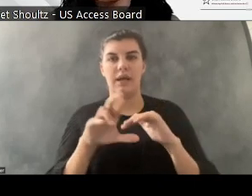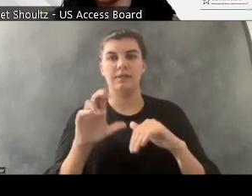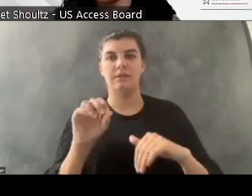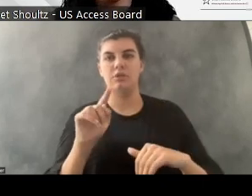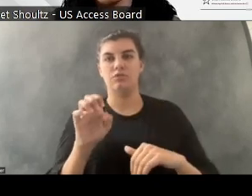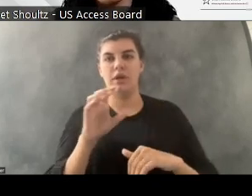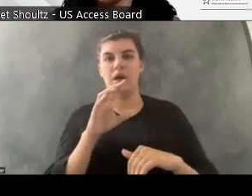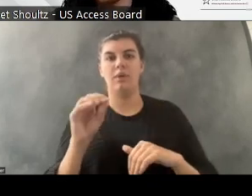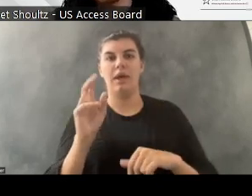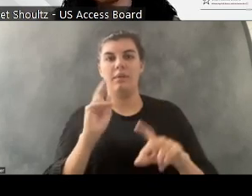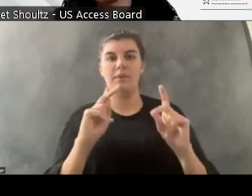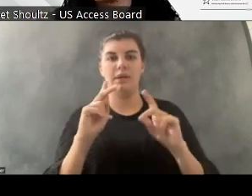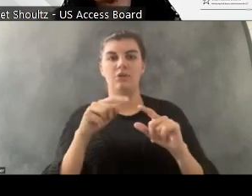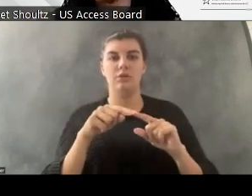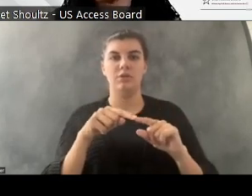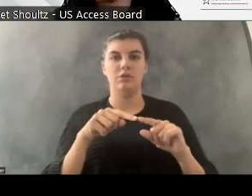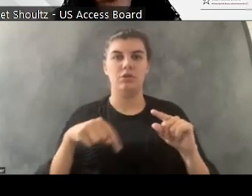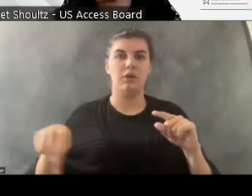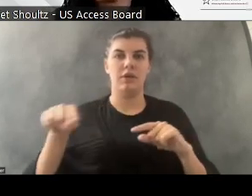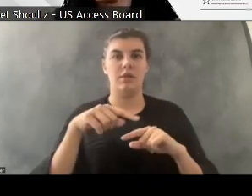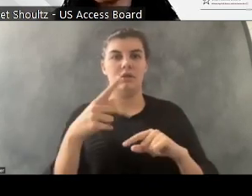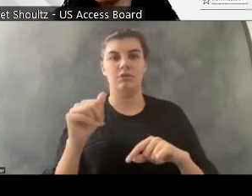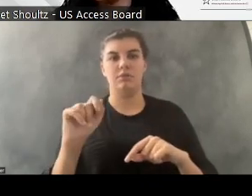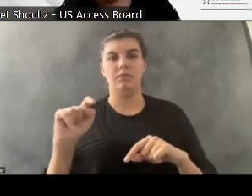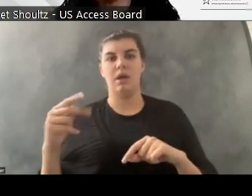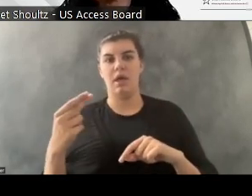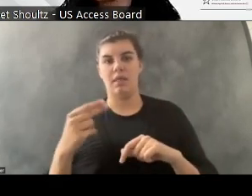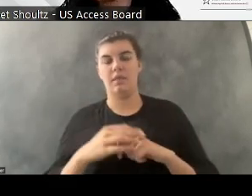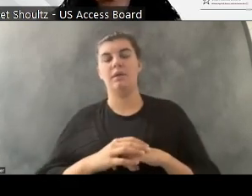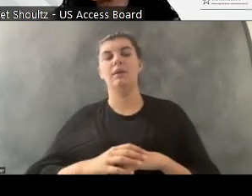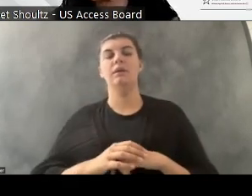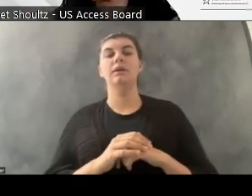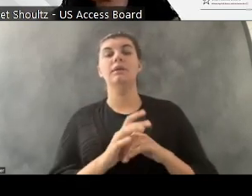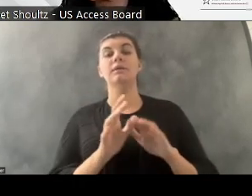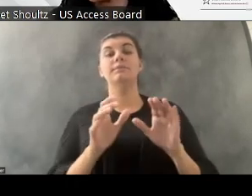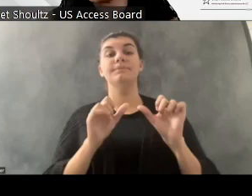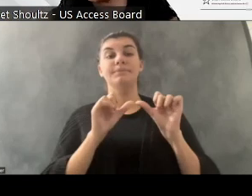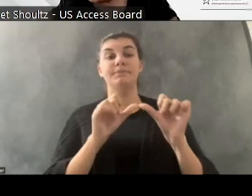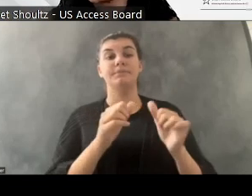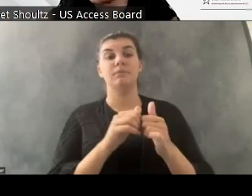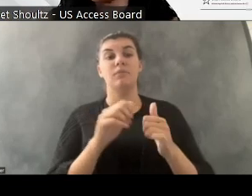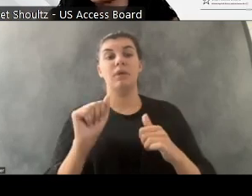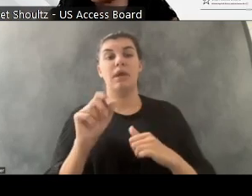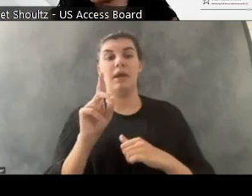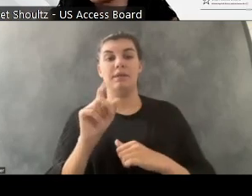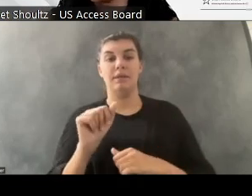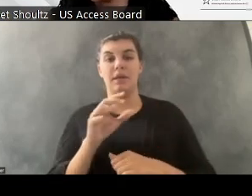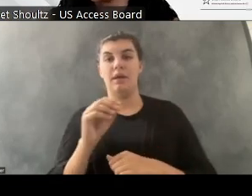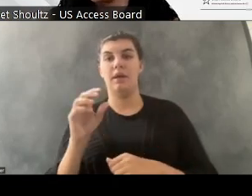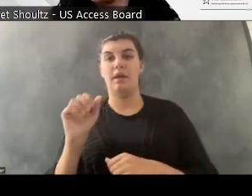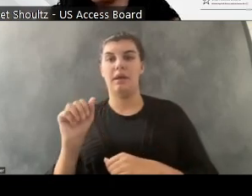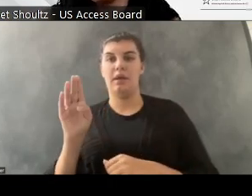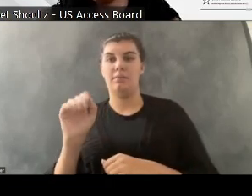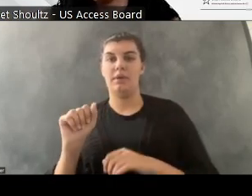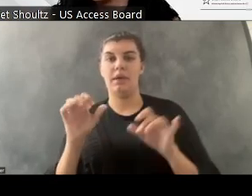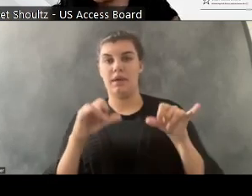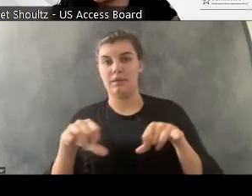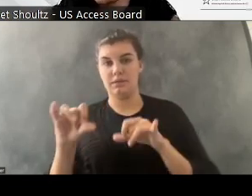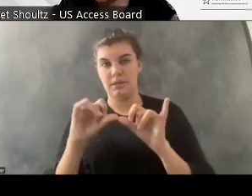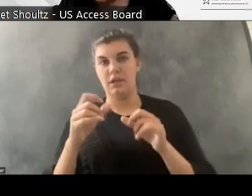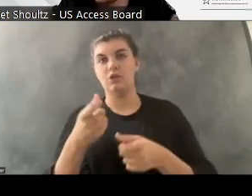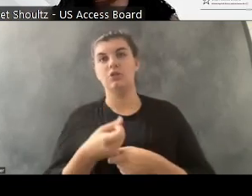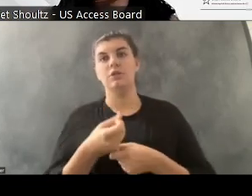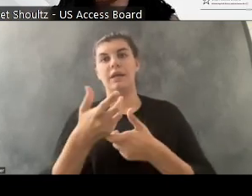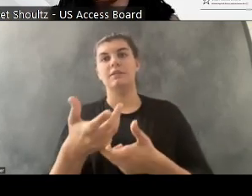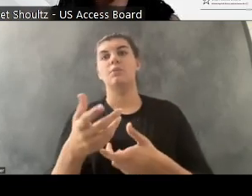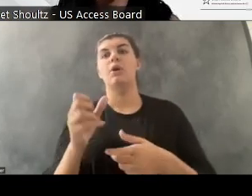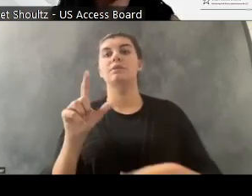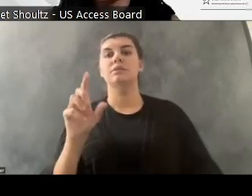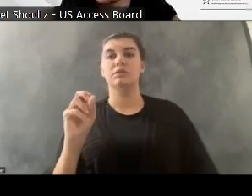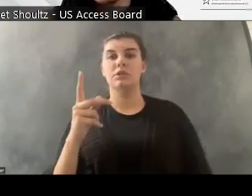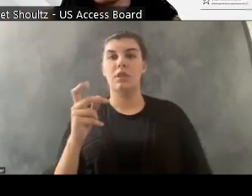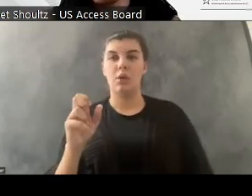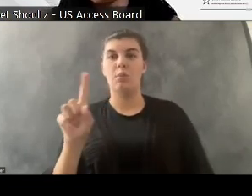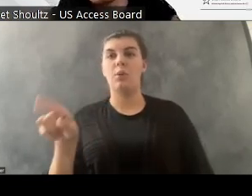circulation paths. For consistency with the ADA and ABA Standards, which express slope only in ratios,